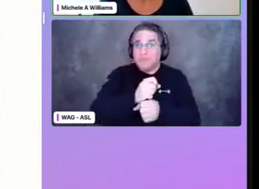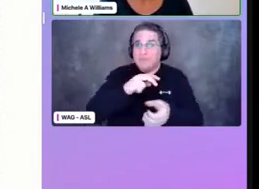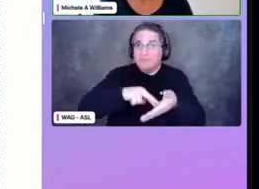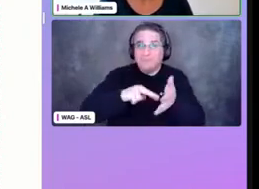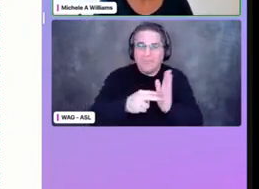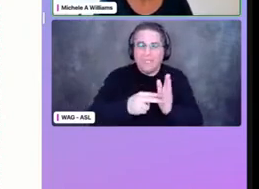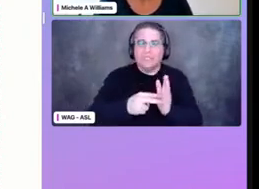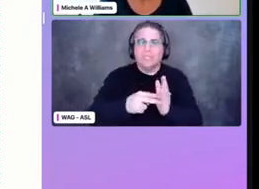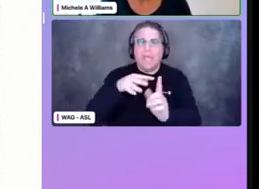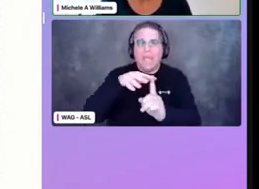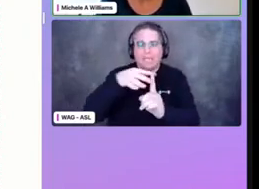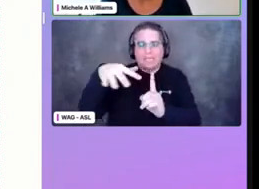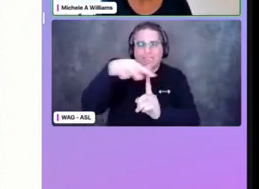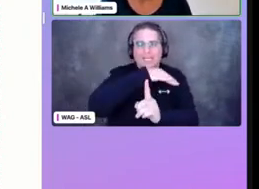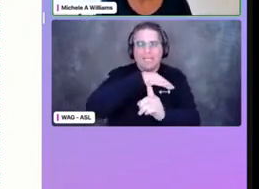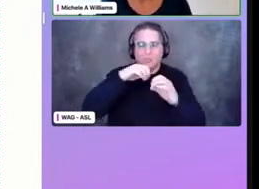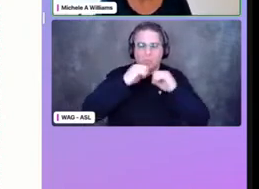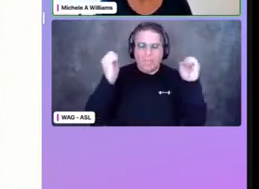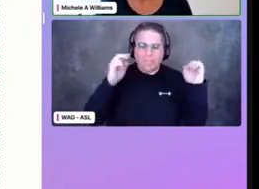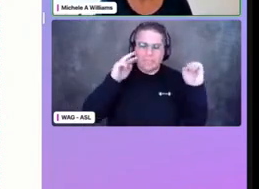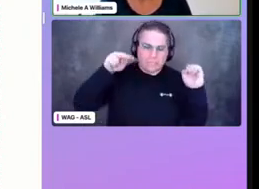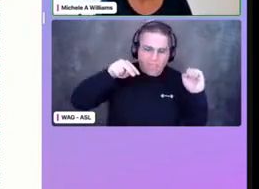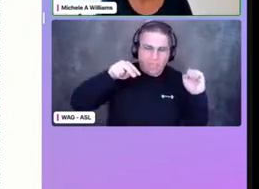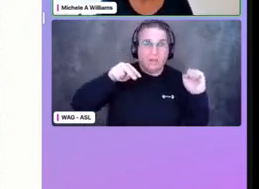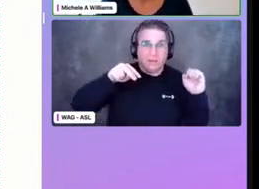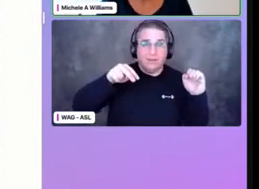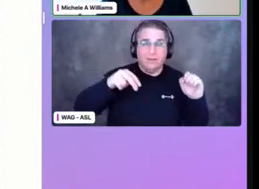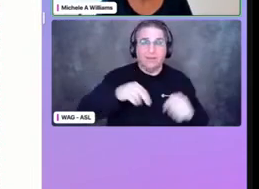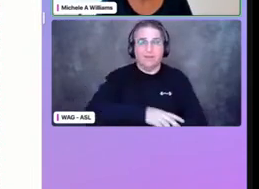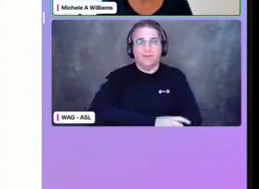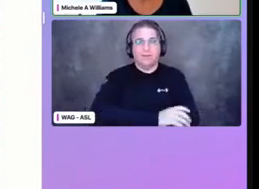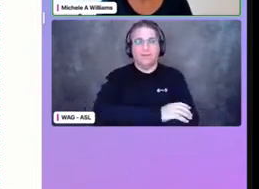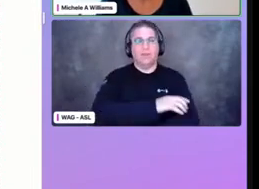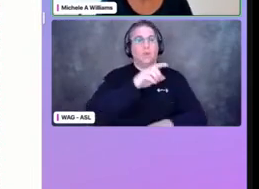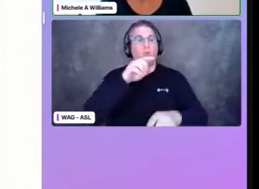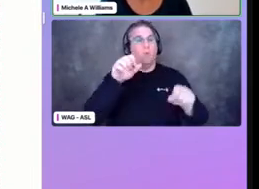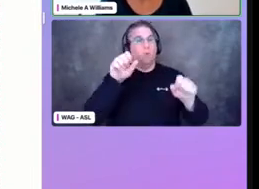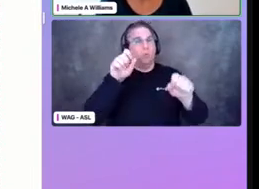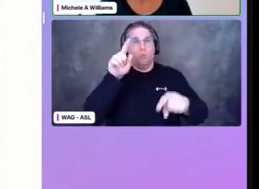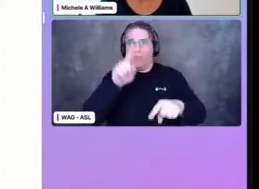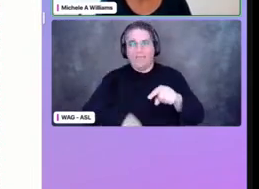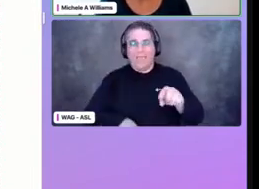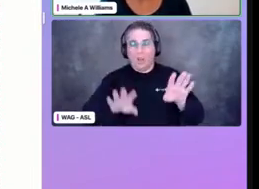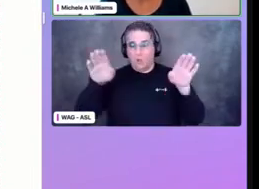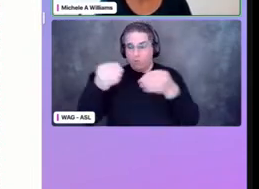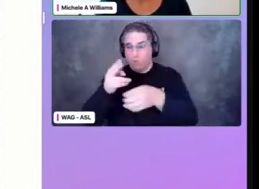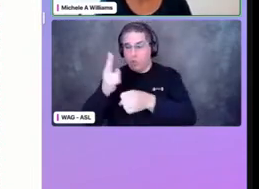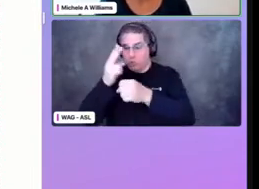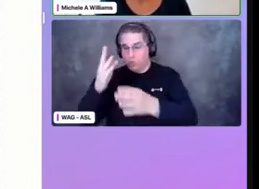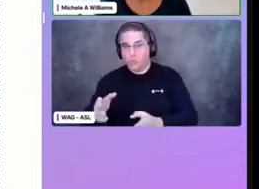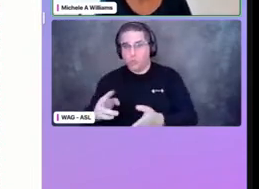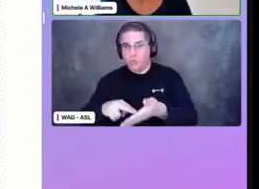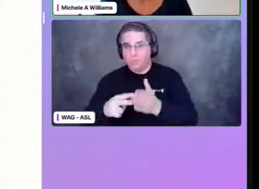design. So, really what UX research is is contextual insights. So basically, you